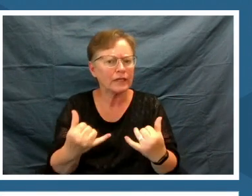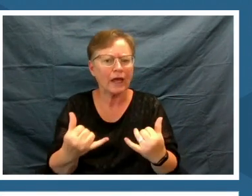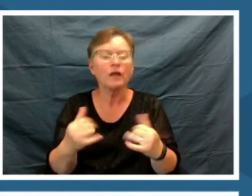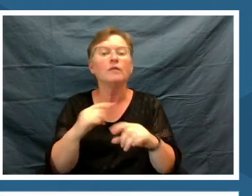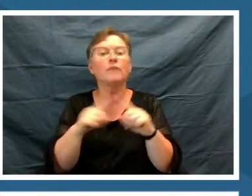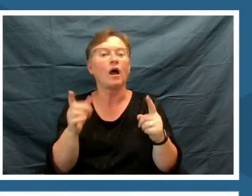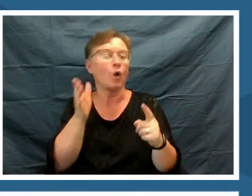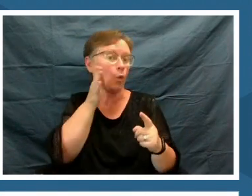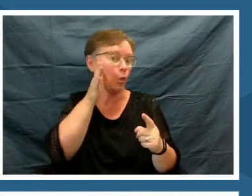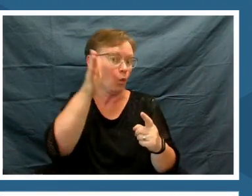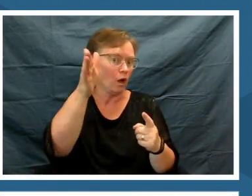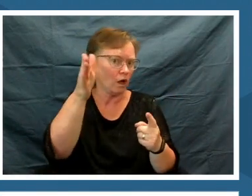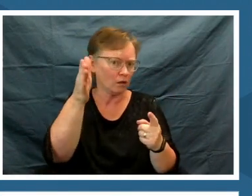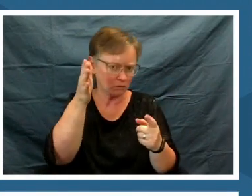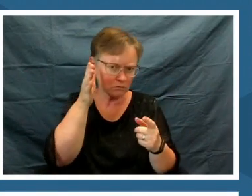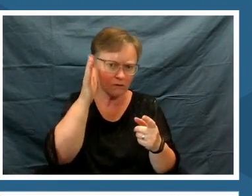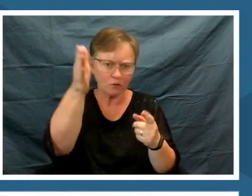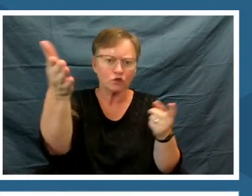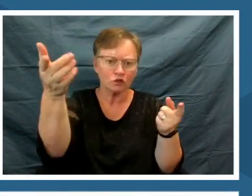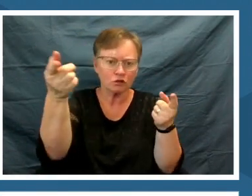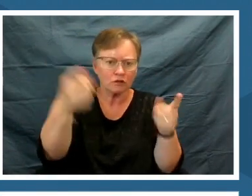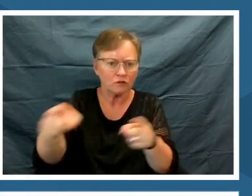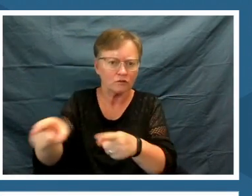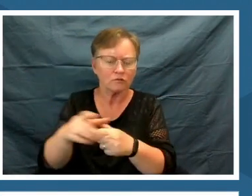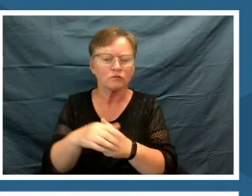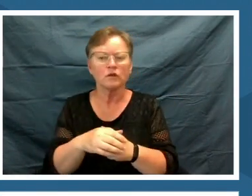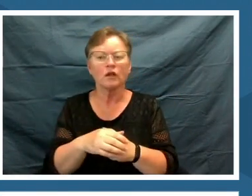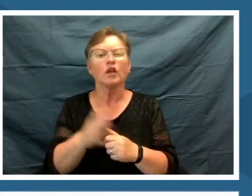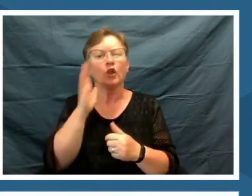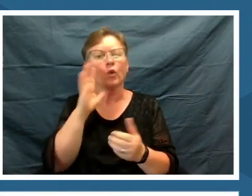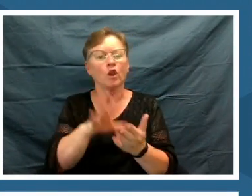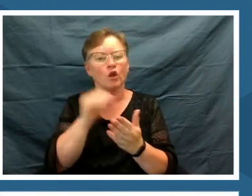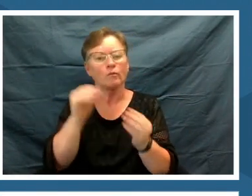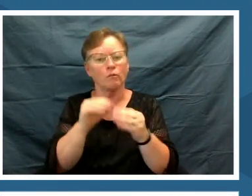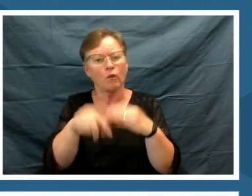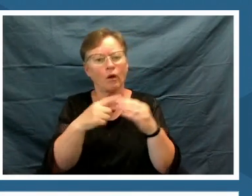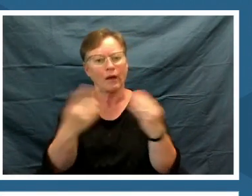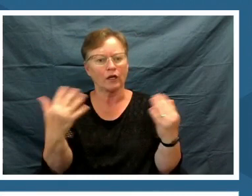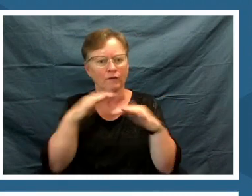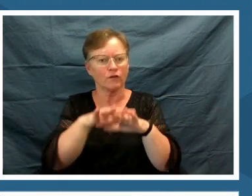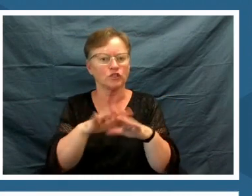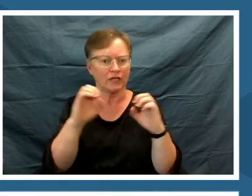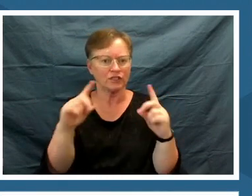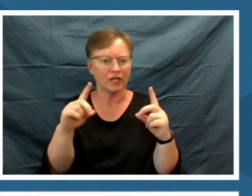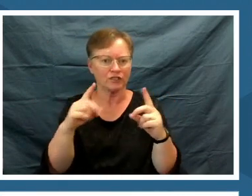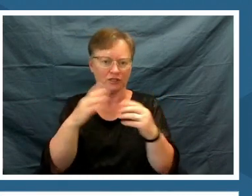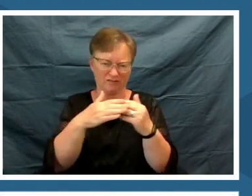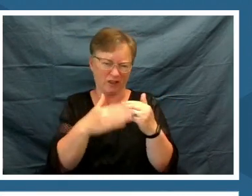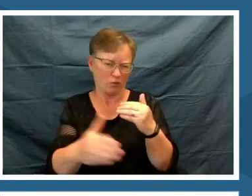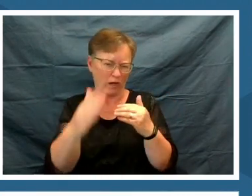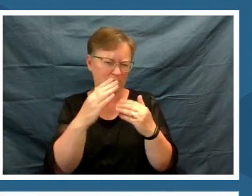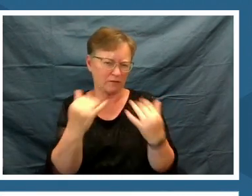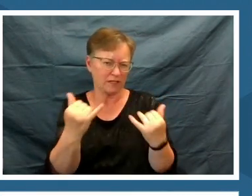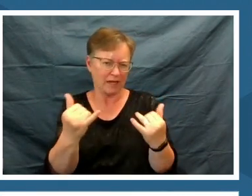you're going to learn much more about convergence education in the rest of today's session but before i go let me